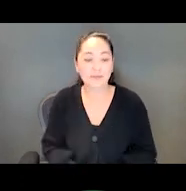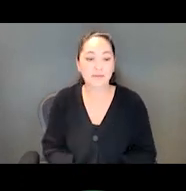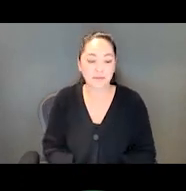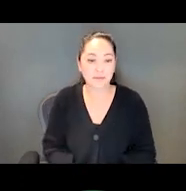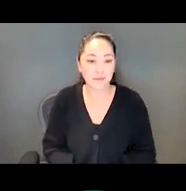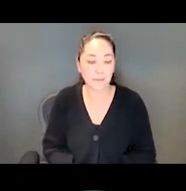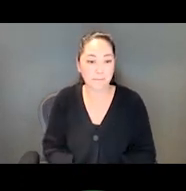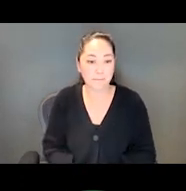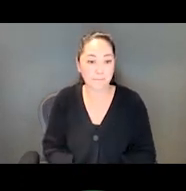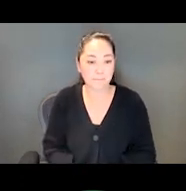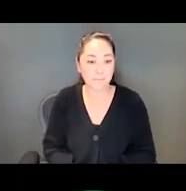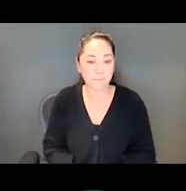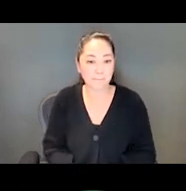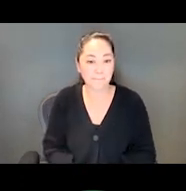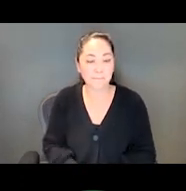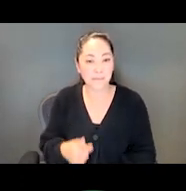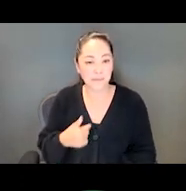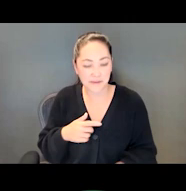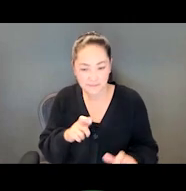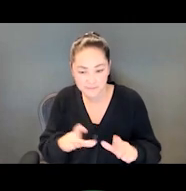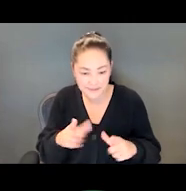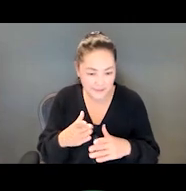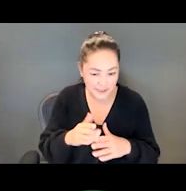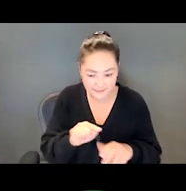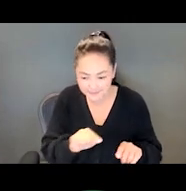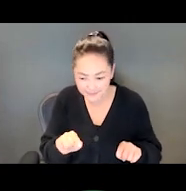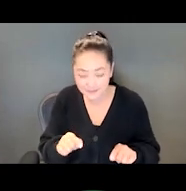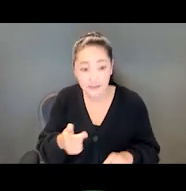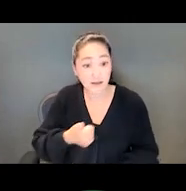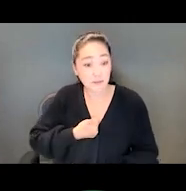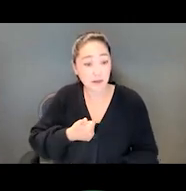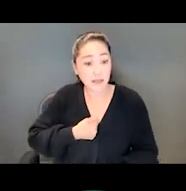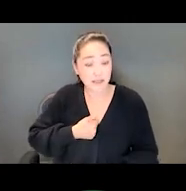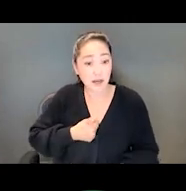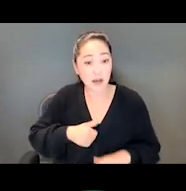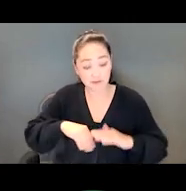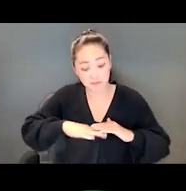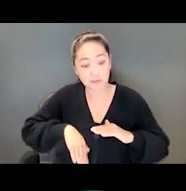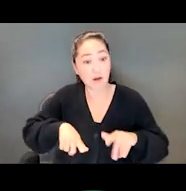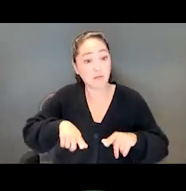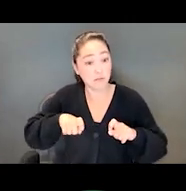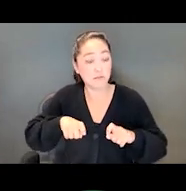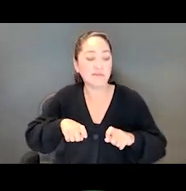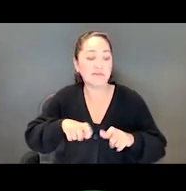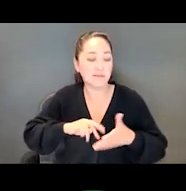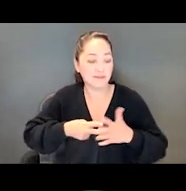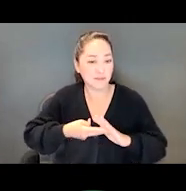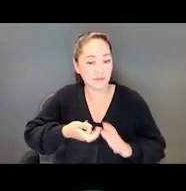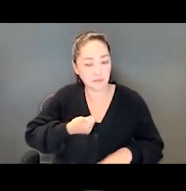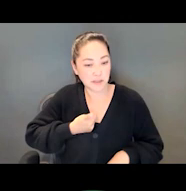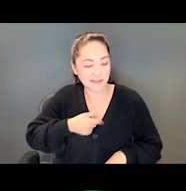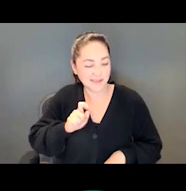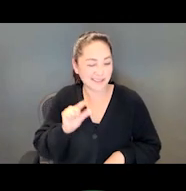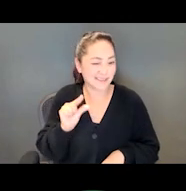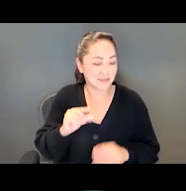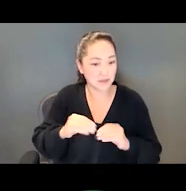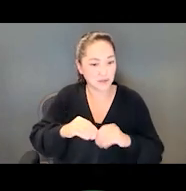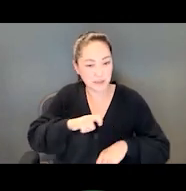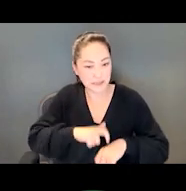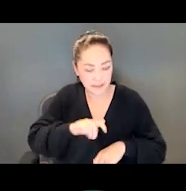because I'm at quadriplegic that has a bit of a longer time to do things.